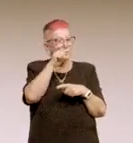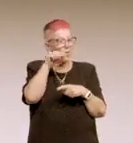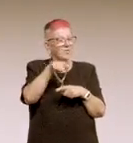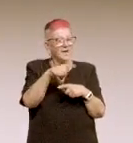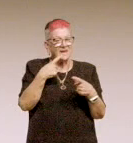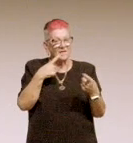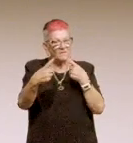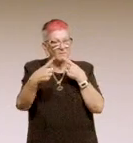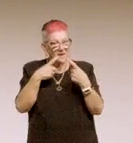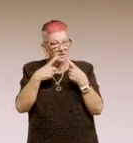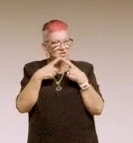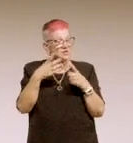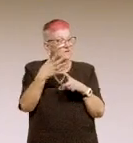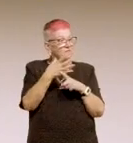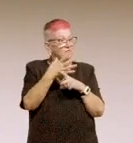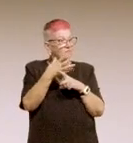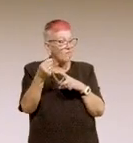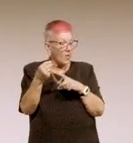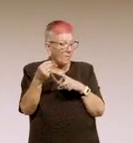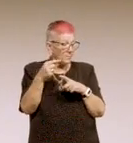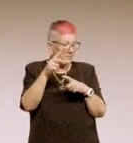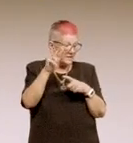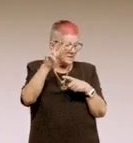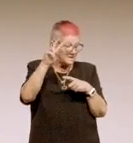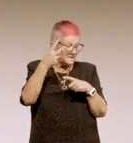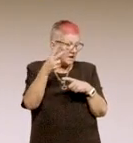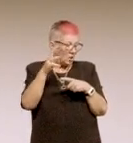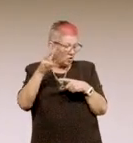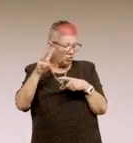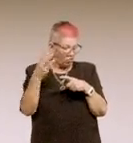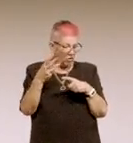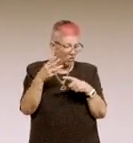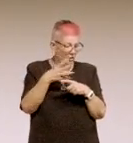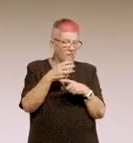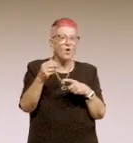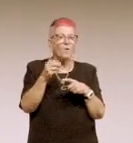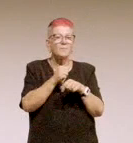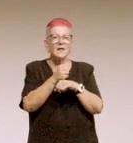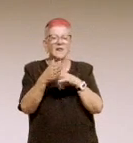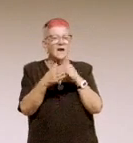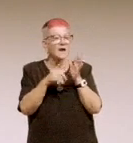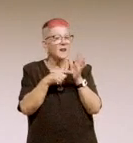If you are from UX site, second and third from the last links are very good for Microsoft.